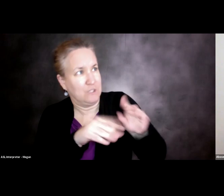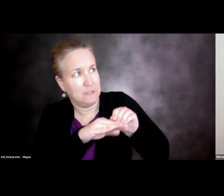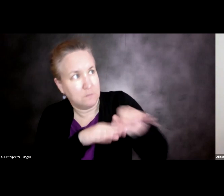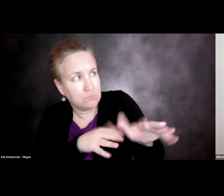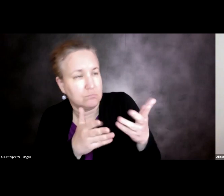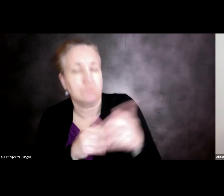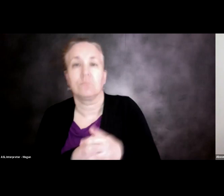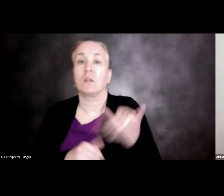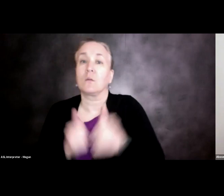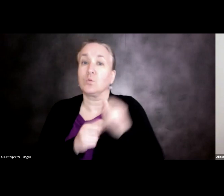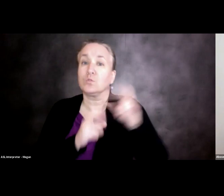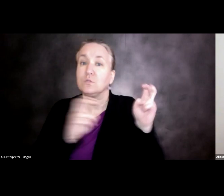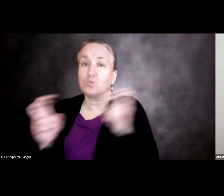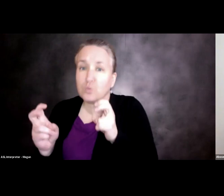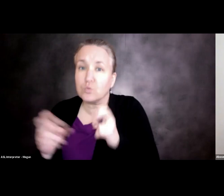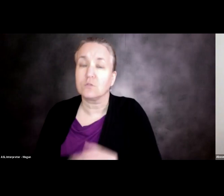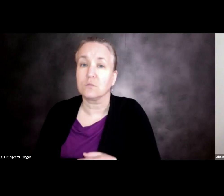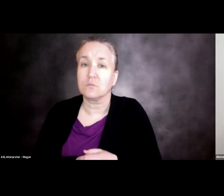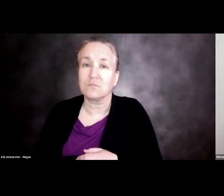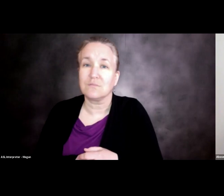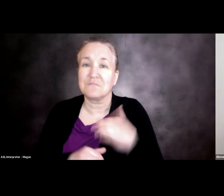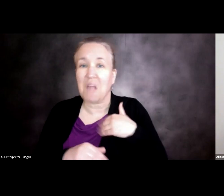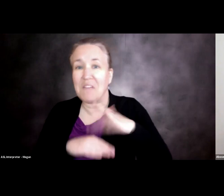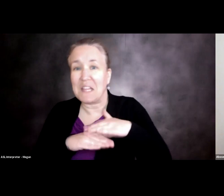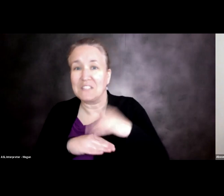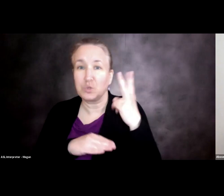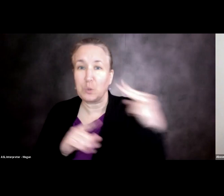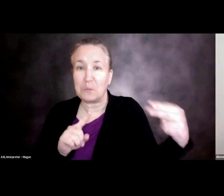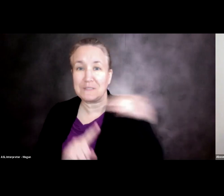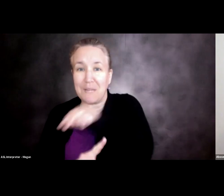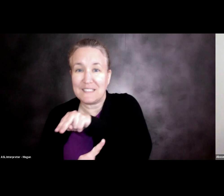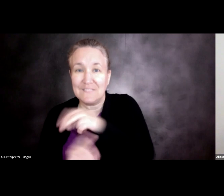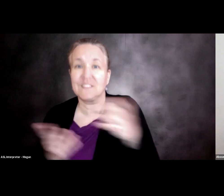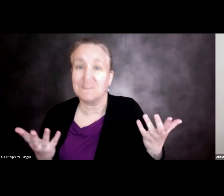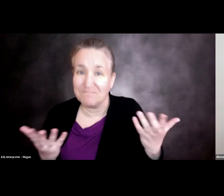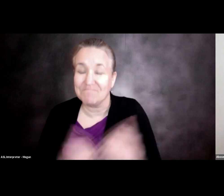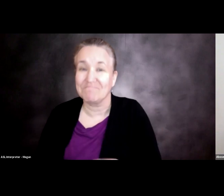Like most issues, there are at least two ways of looking at either these questions.